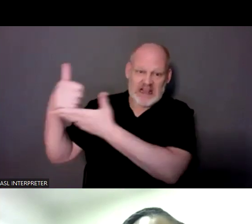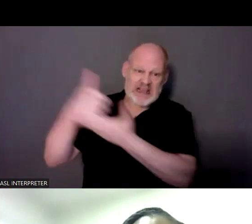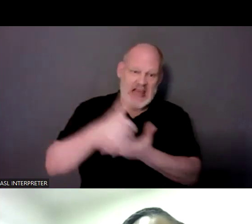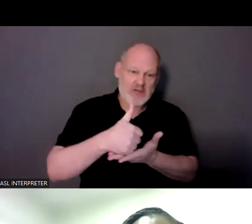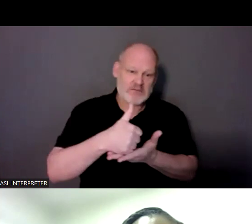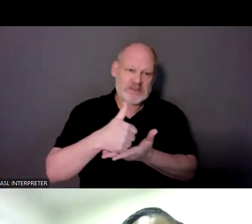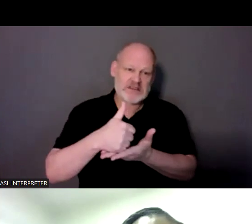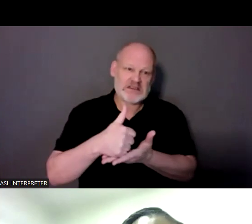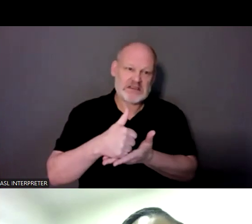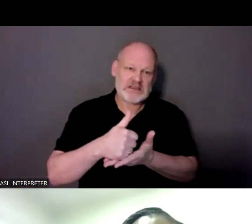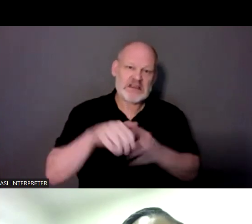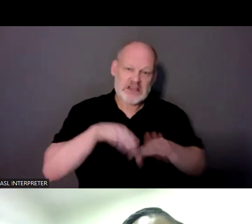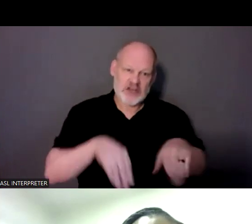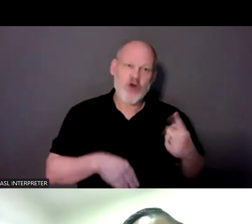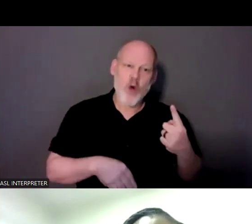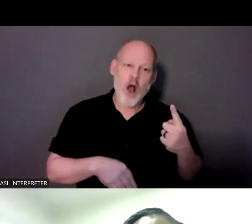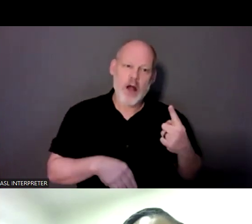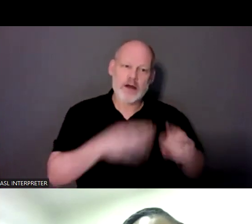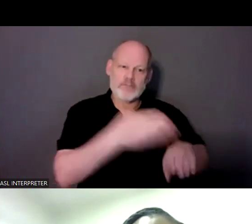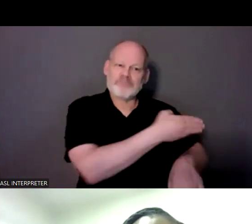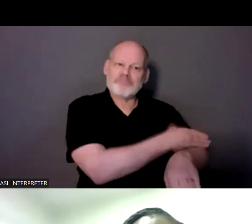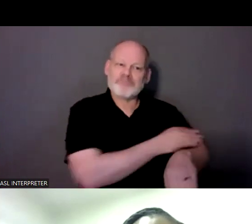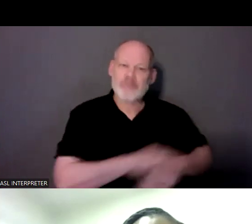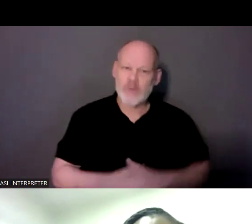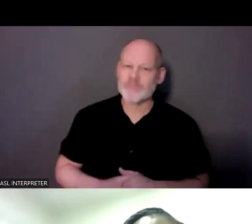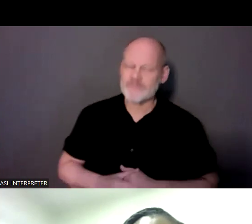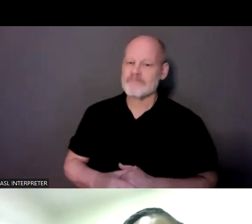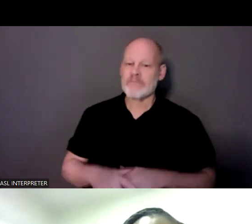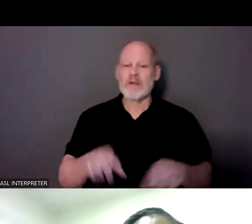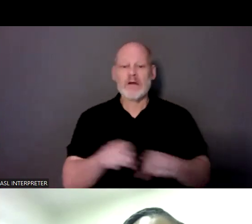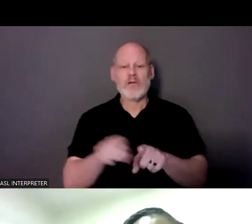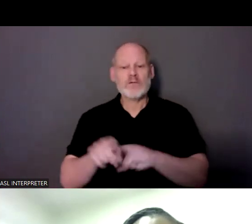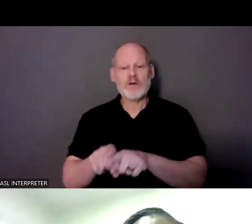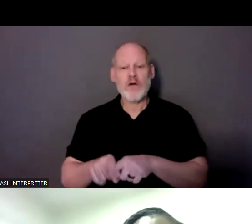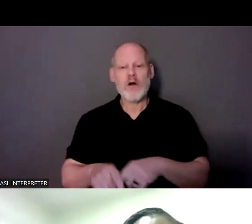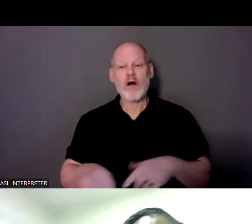and then really rebuilding that, making the visibility of the work that we're doing.